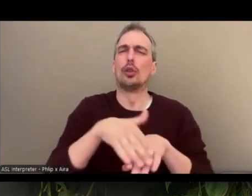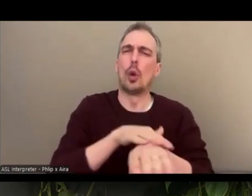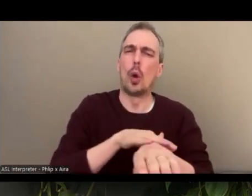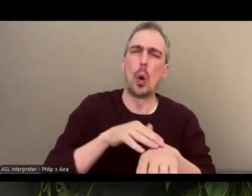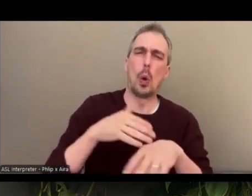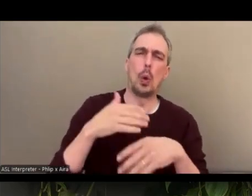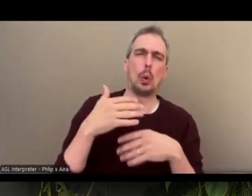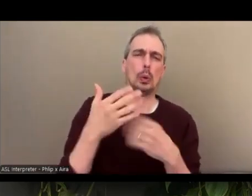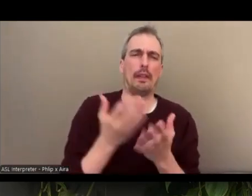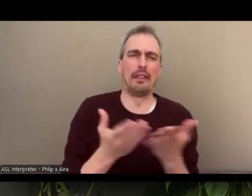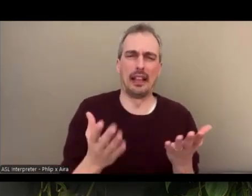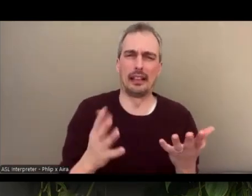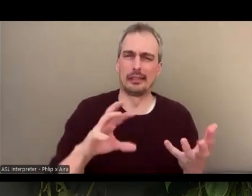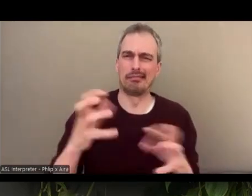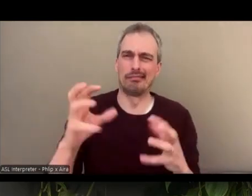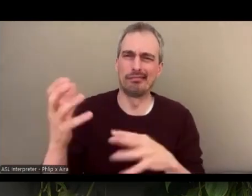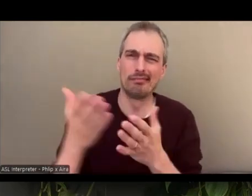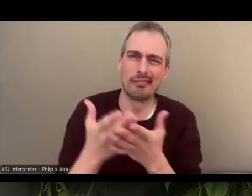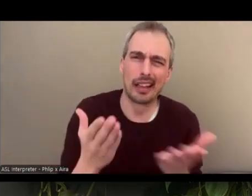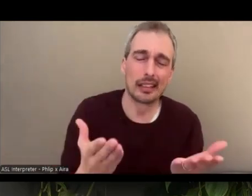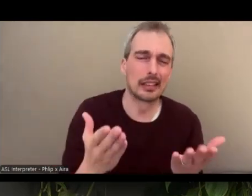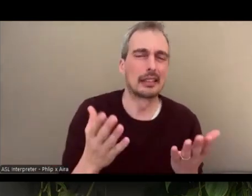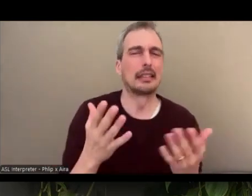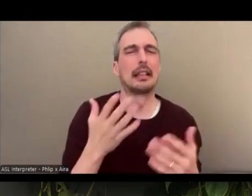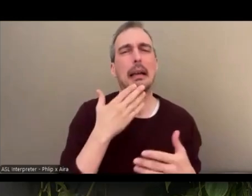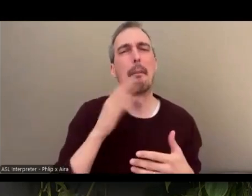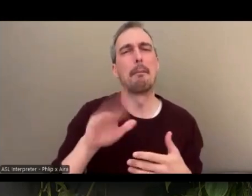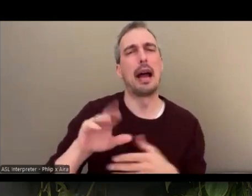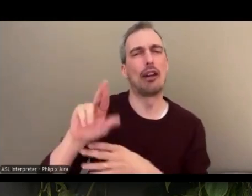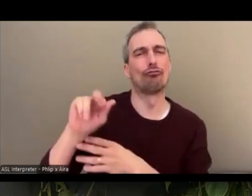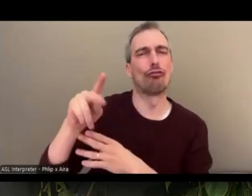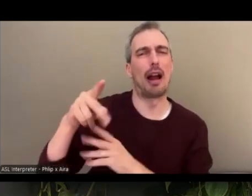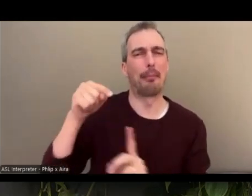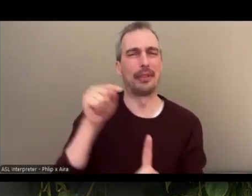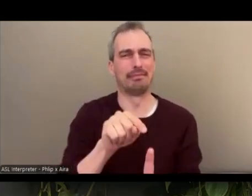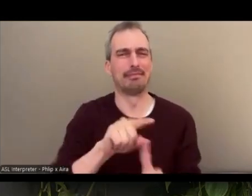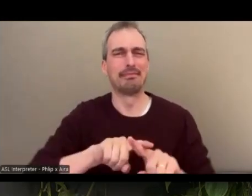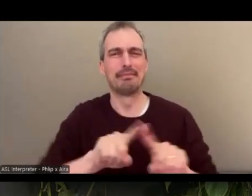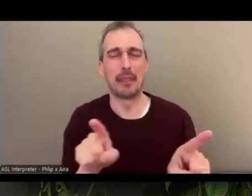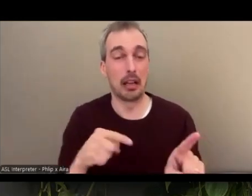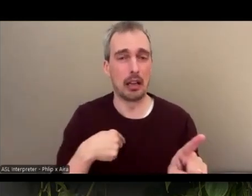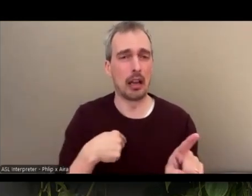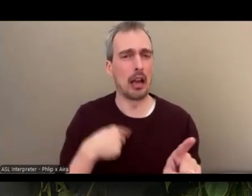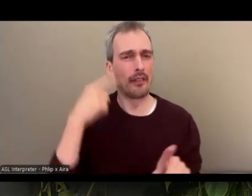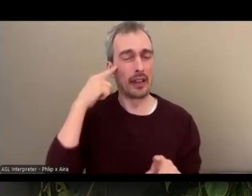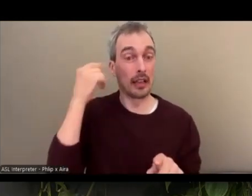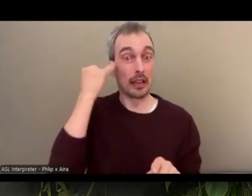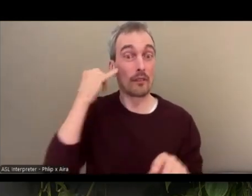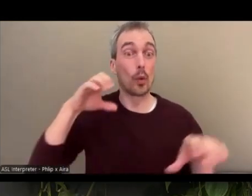But done well, process is what can increase the repeatability of behaviors that lead to better outcomes.